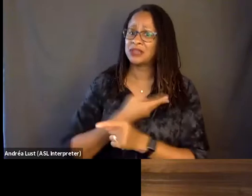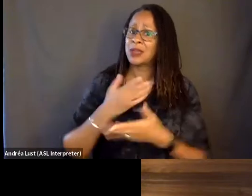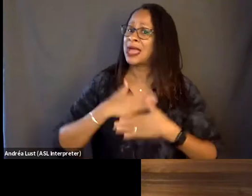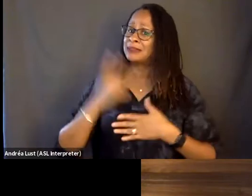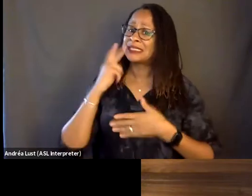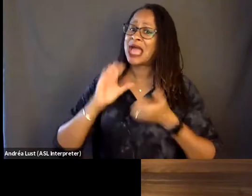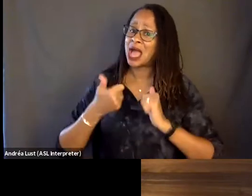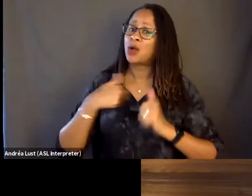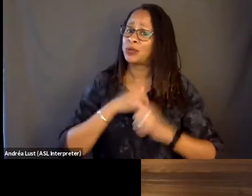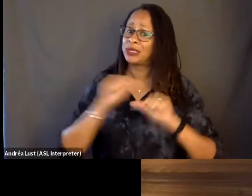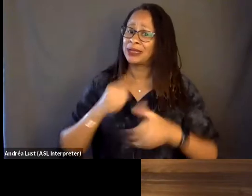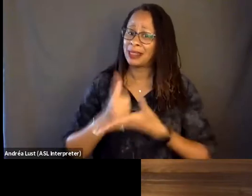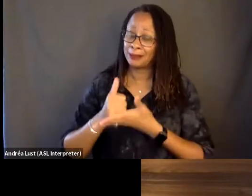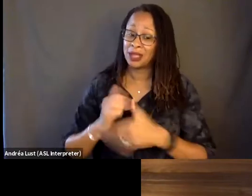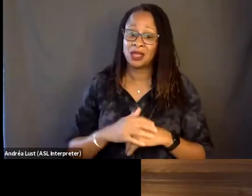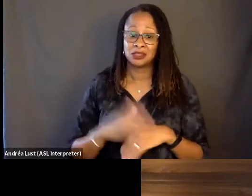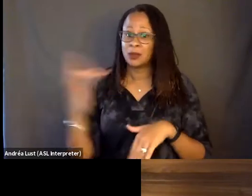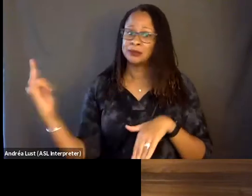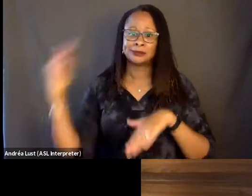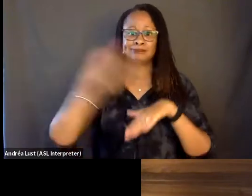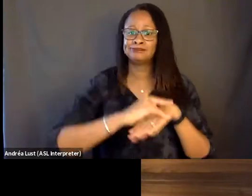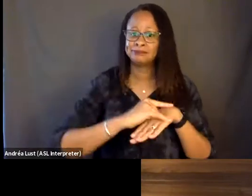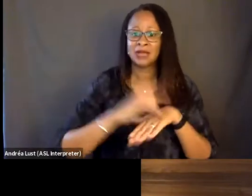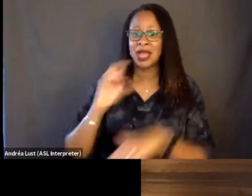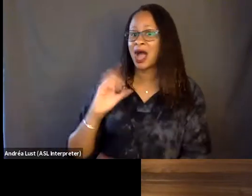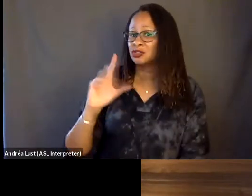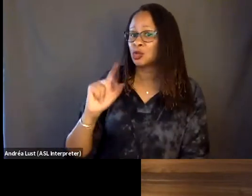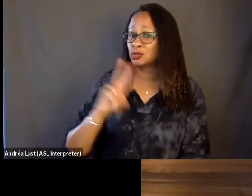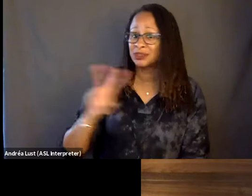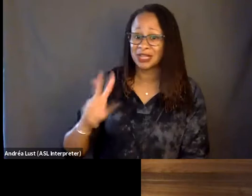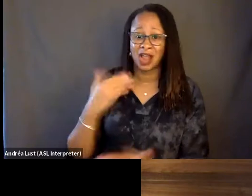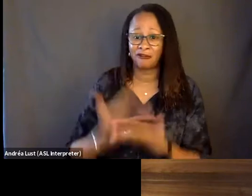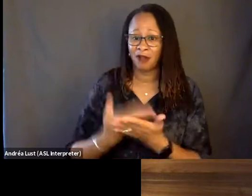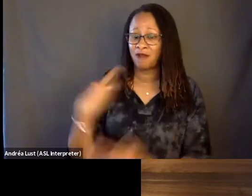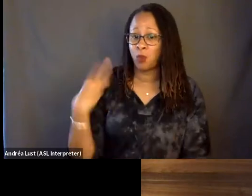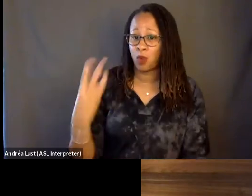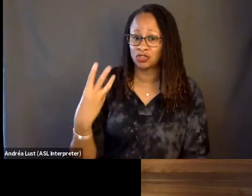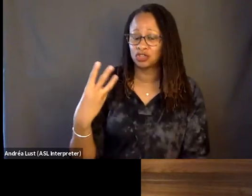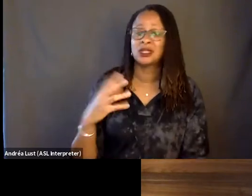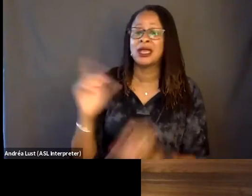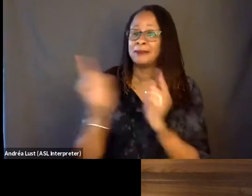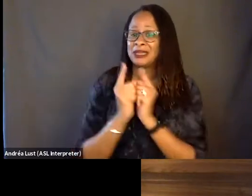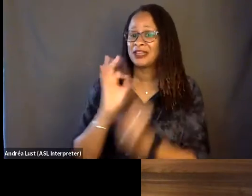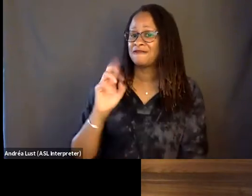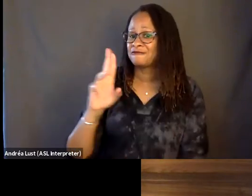So I was on the ground in Washington October 22nd, meeting with Fred Ryan and Marty Baron,